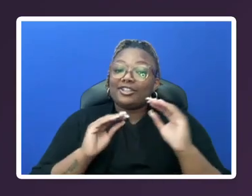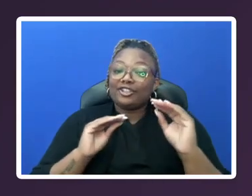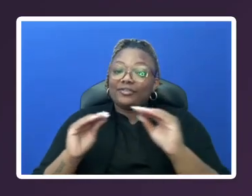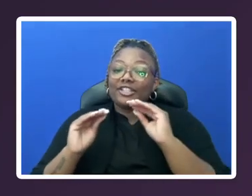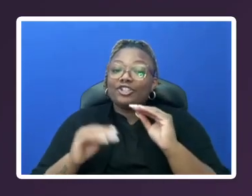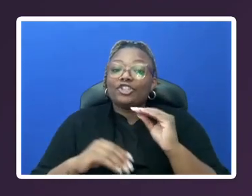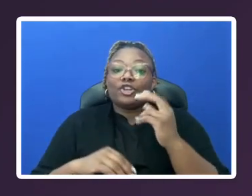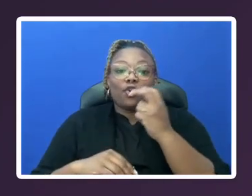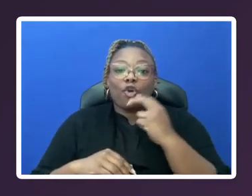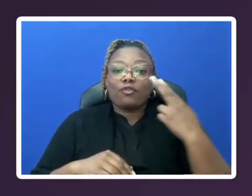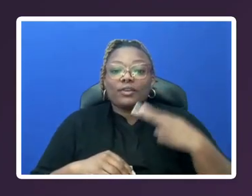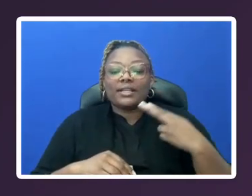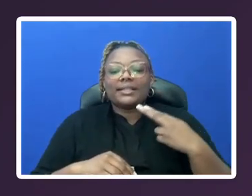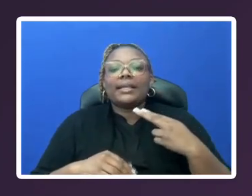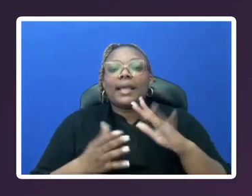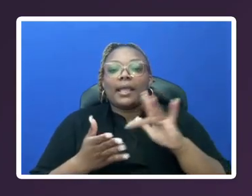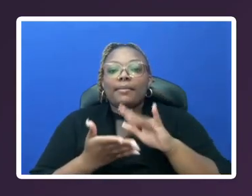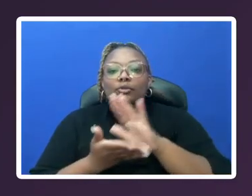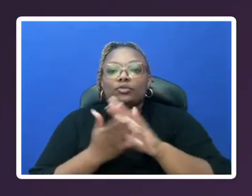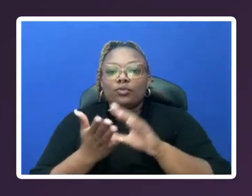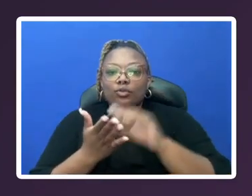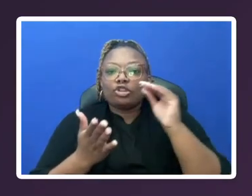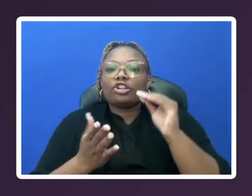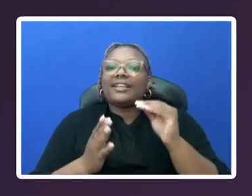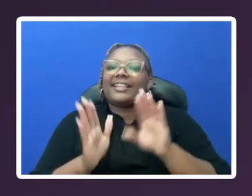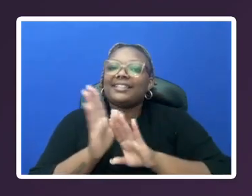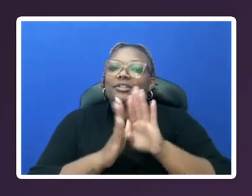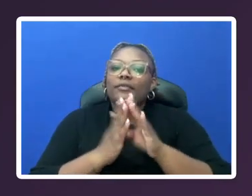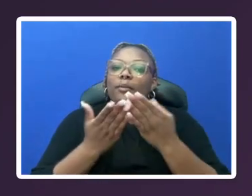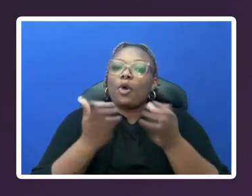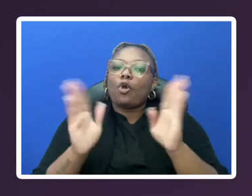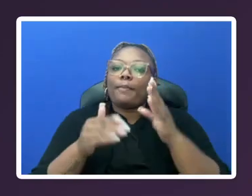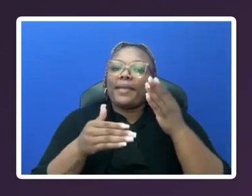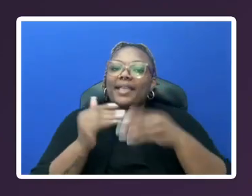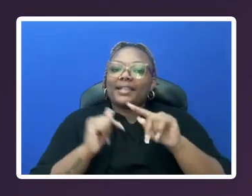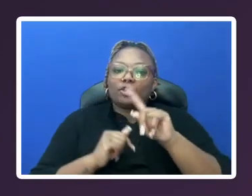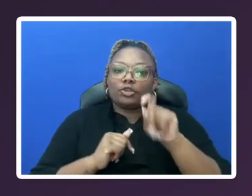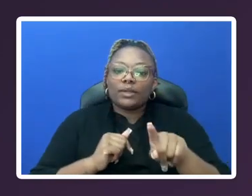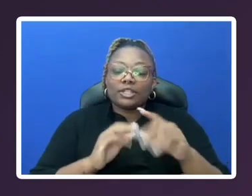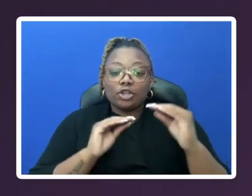thoughtful, open-ended questions. To teach this skill, my students participated in see, think,